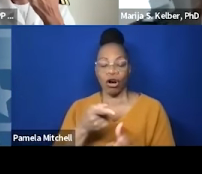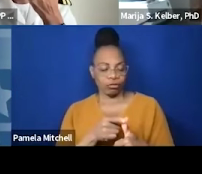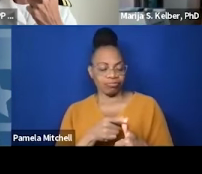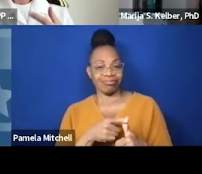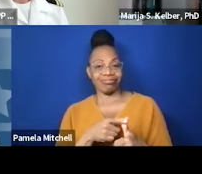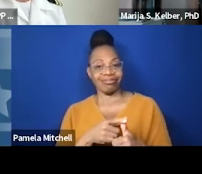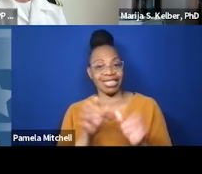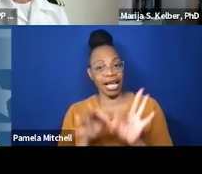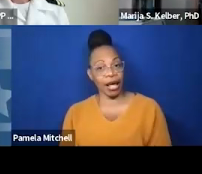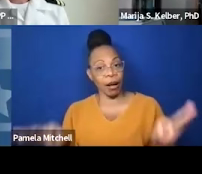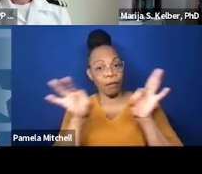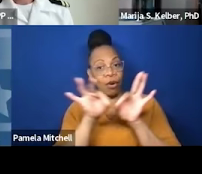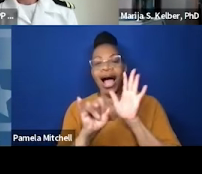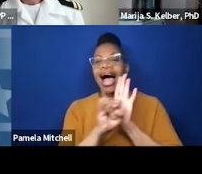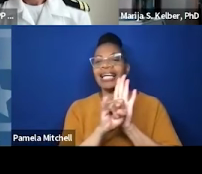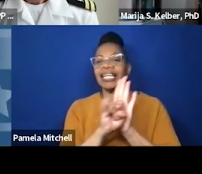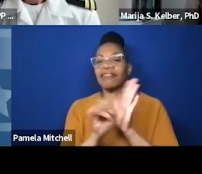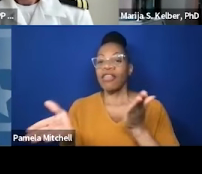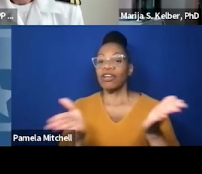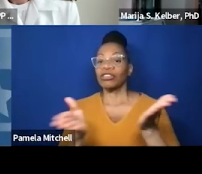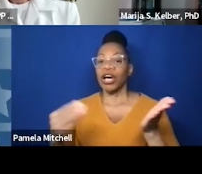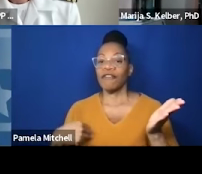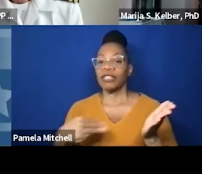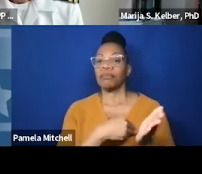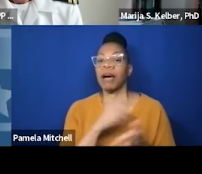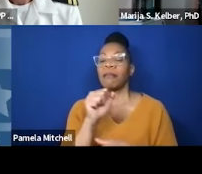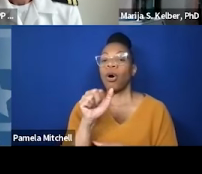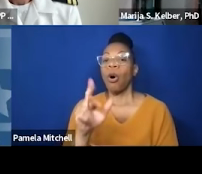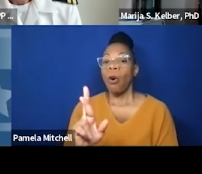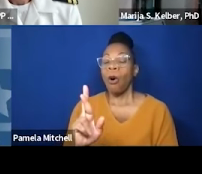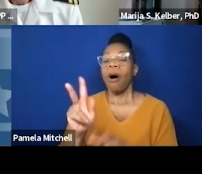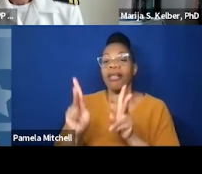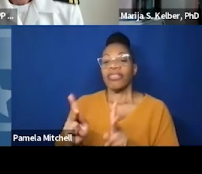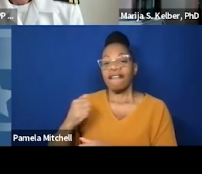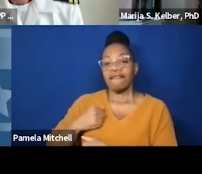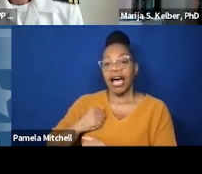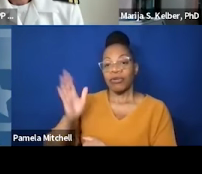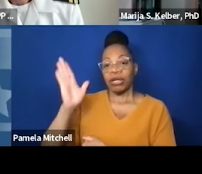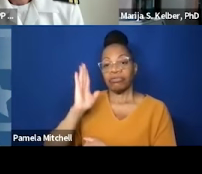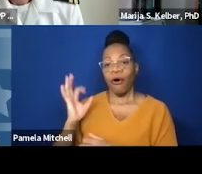is identifying the service member, veteran or family member. The second thing to understand